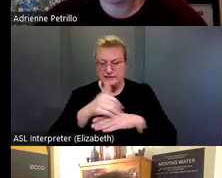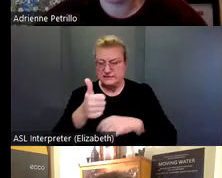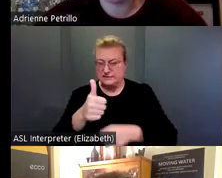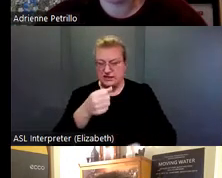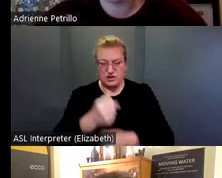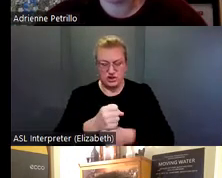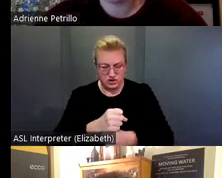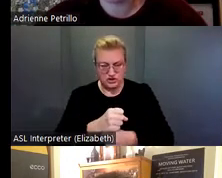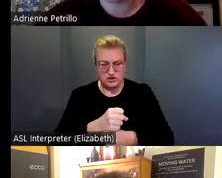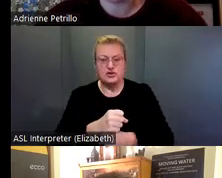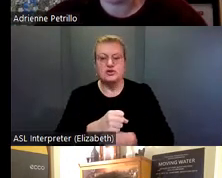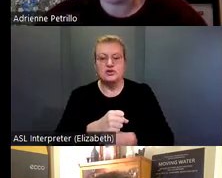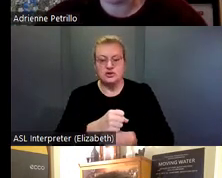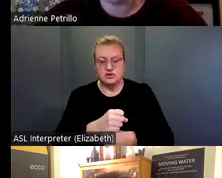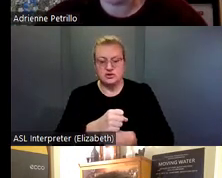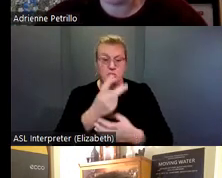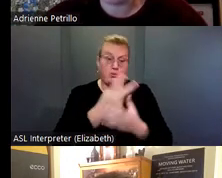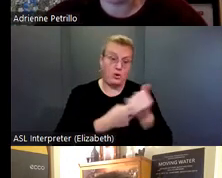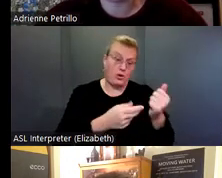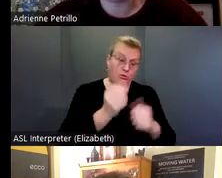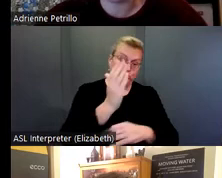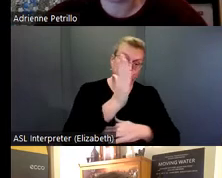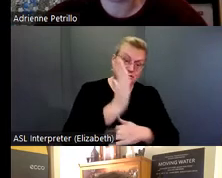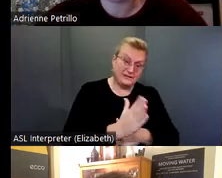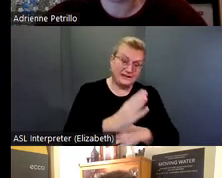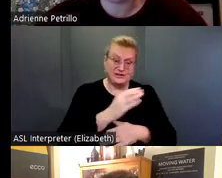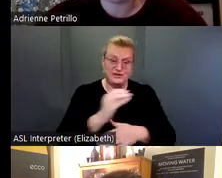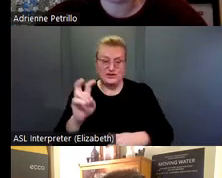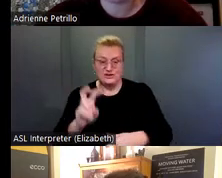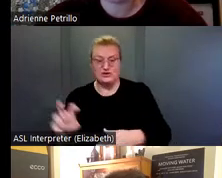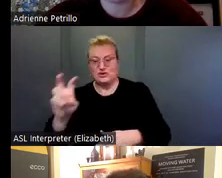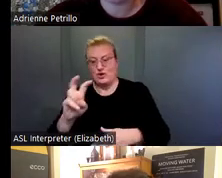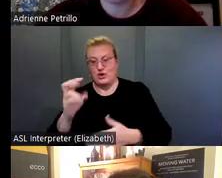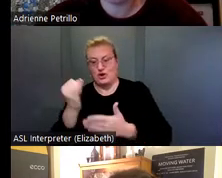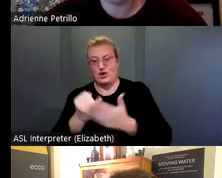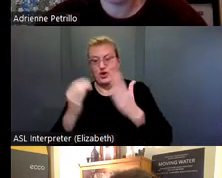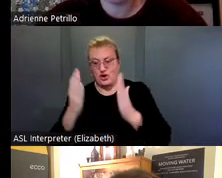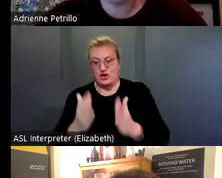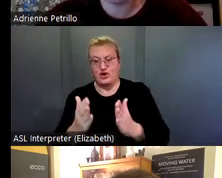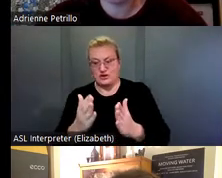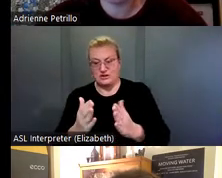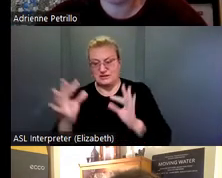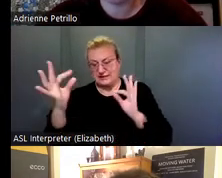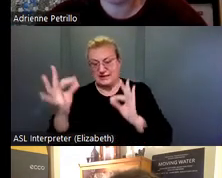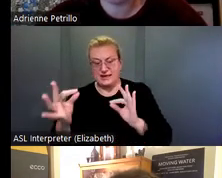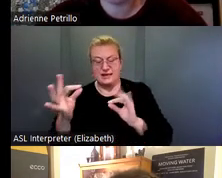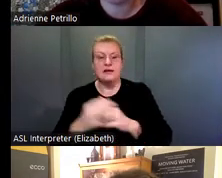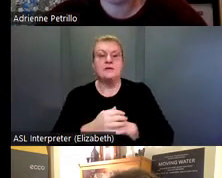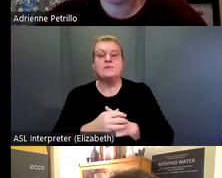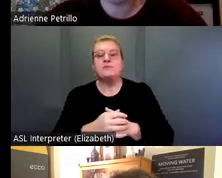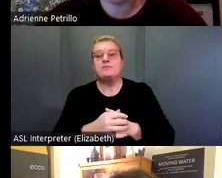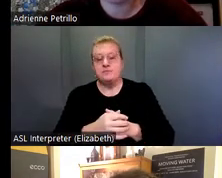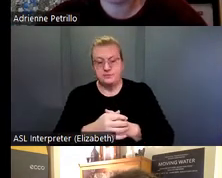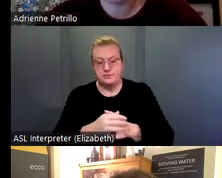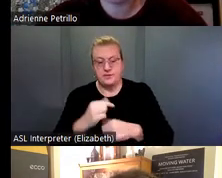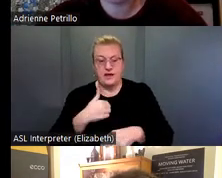wearing both a presenter hat and a touring artist hat. And I'm usually there as the artistic director